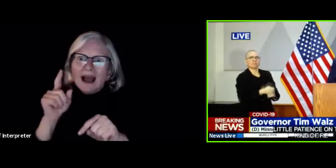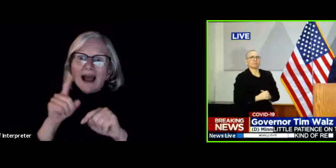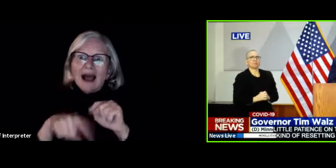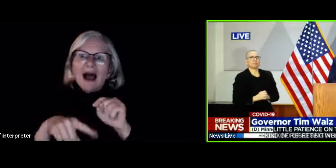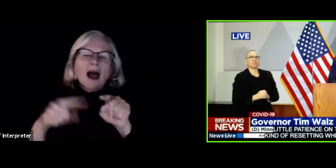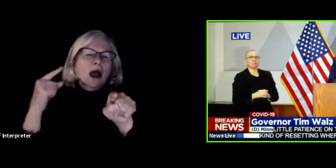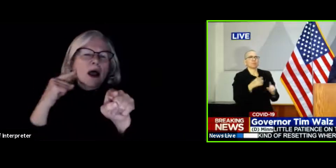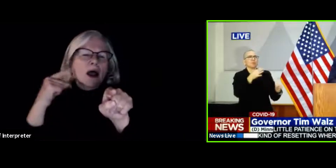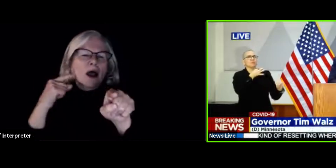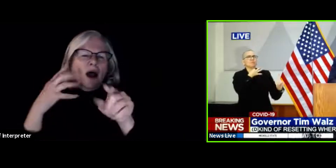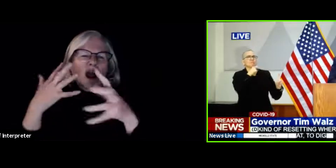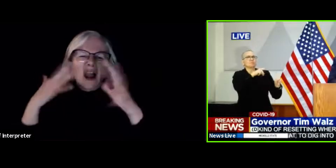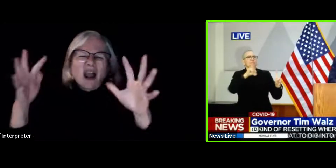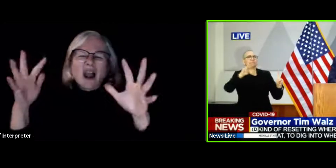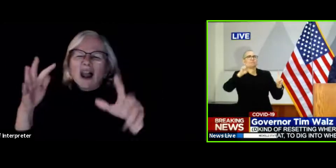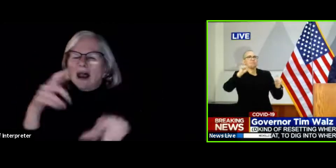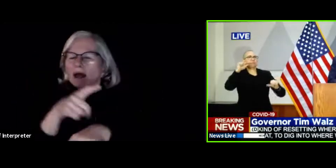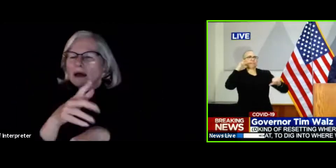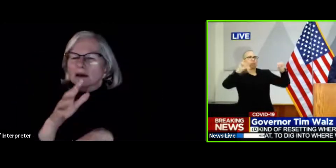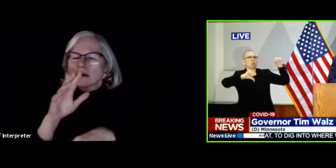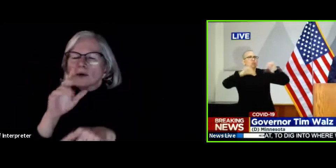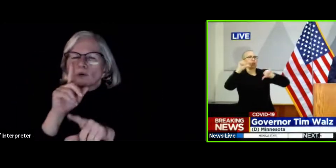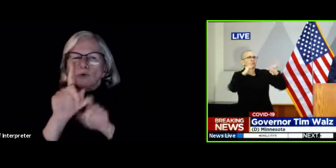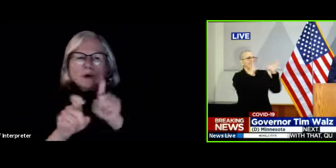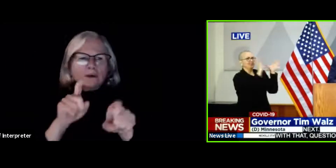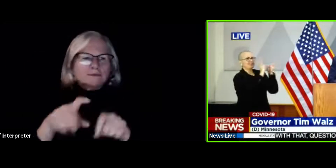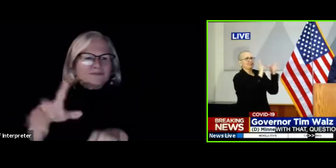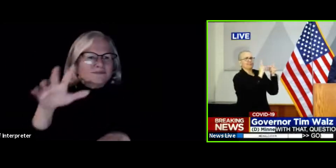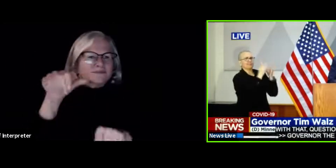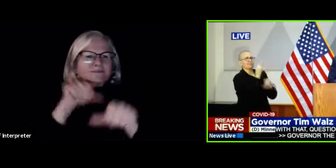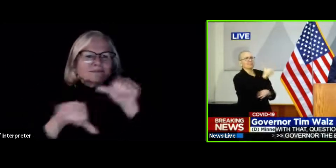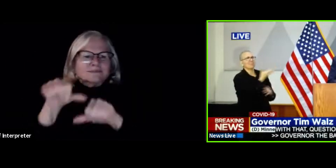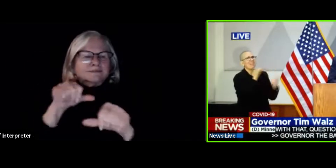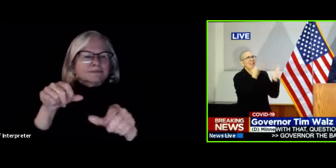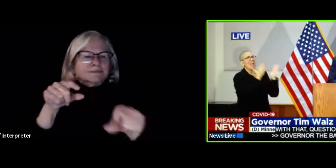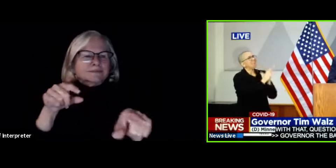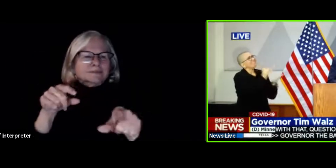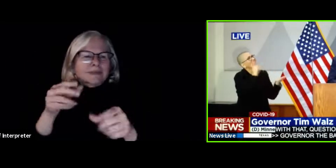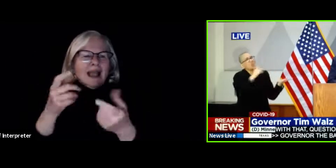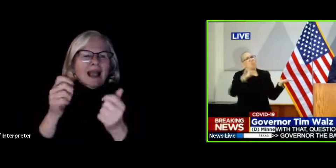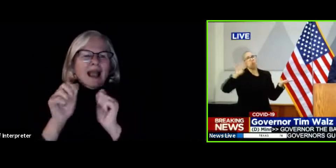YOU TO HAVE THE BARS AND RESTAURANTS ORDER COCKTAILS TO GO?